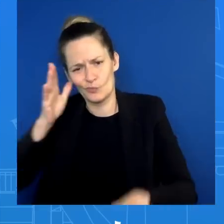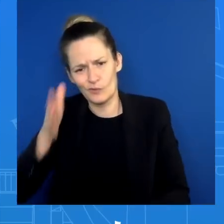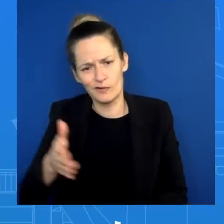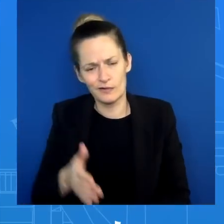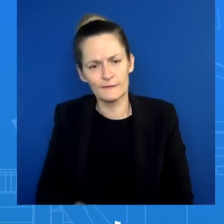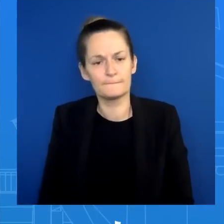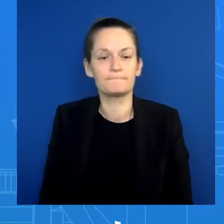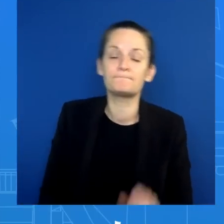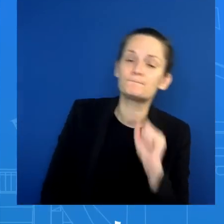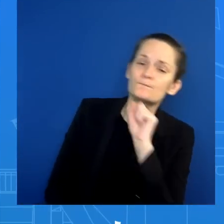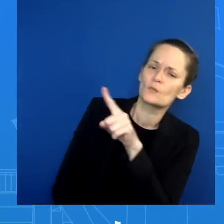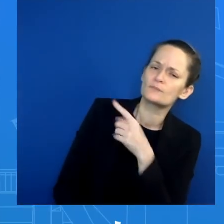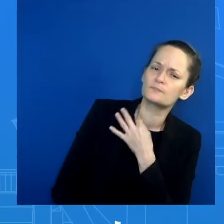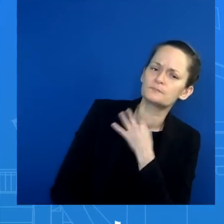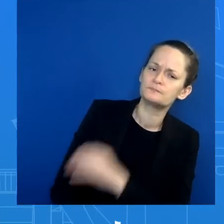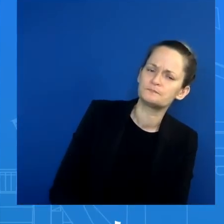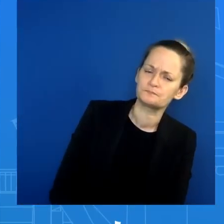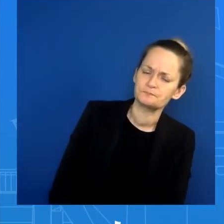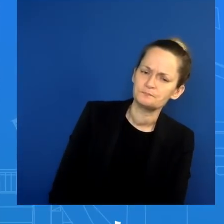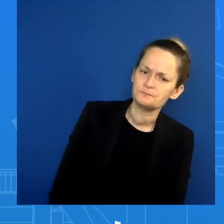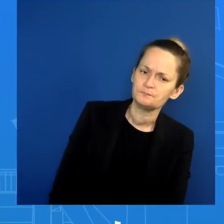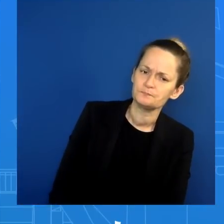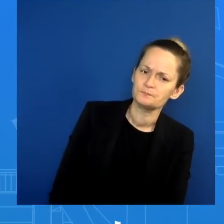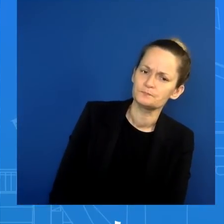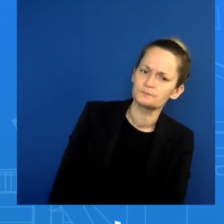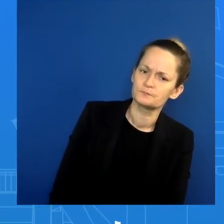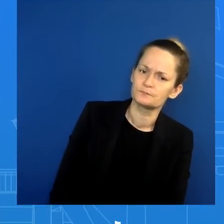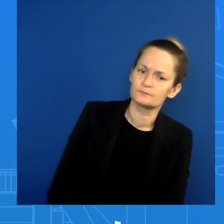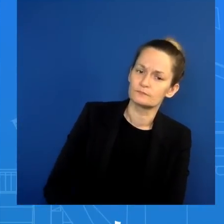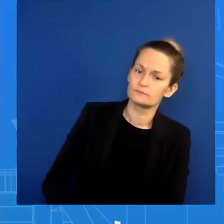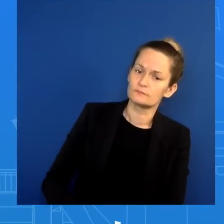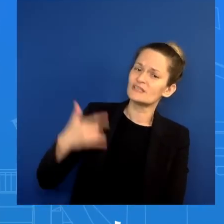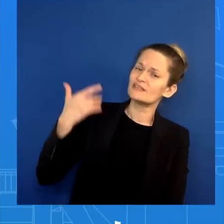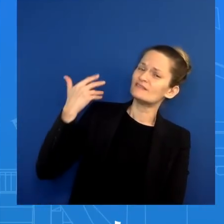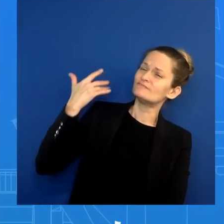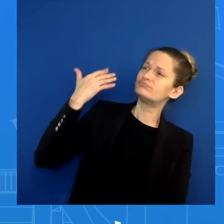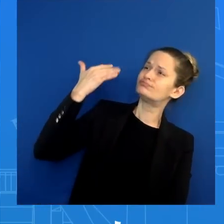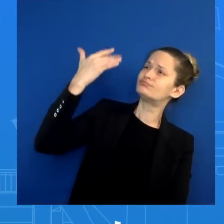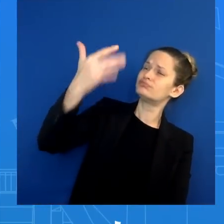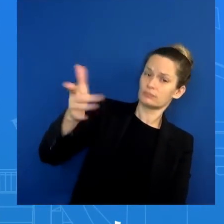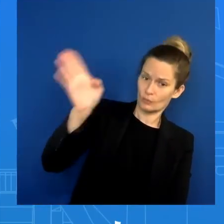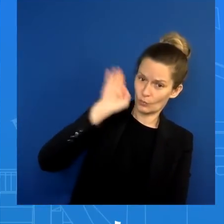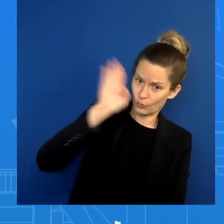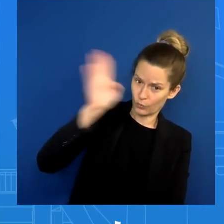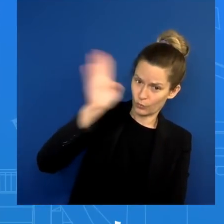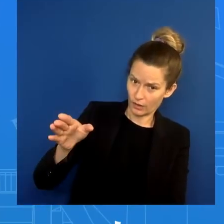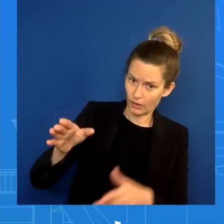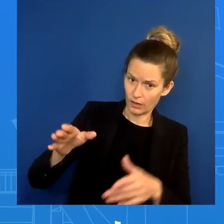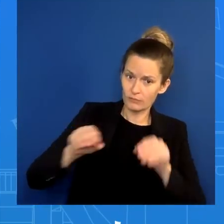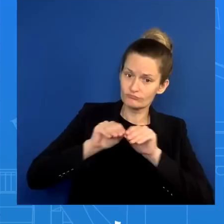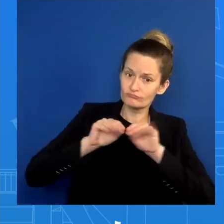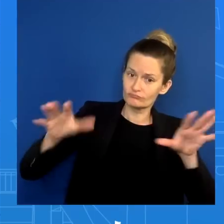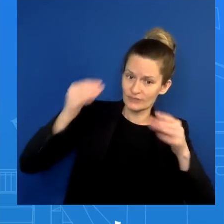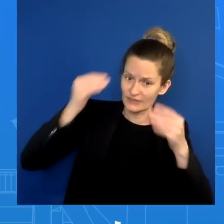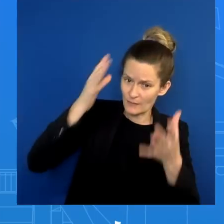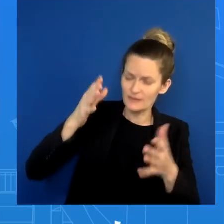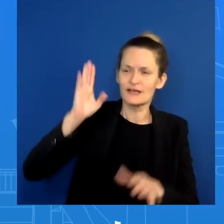on the student loan forgiveness plan? In other words, you don't have one yet. Yeah. But moving down the road. Well. Ms. Jean-Pierre: Yeah, I mean, that that is something